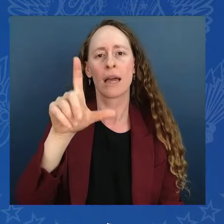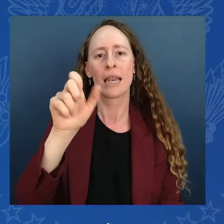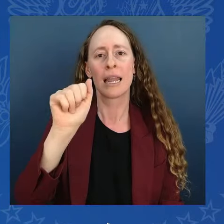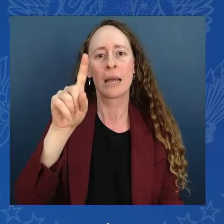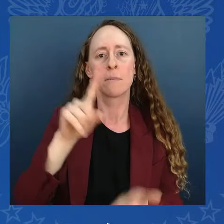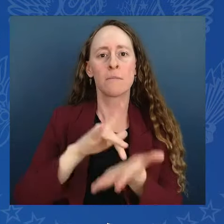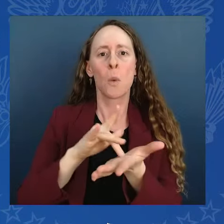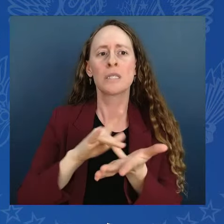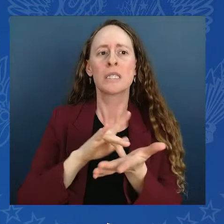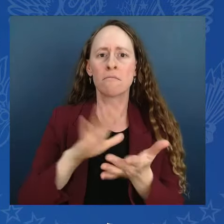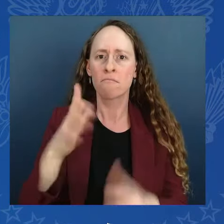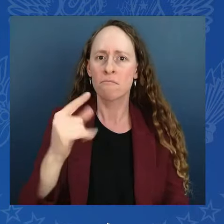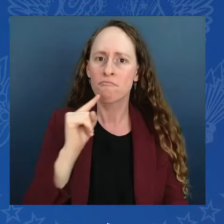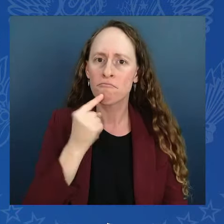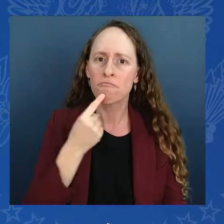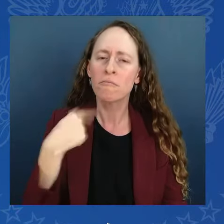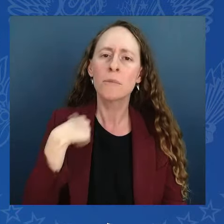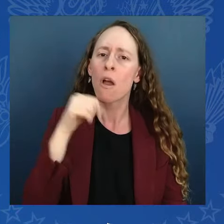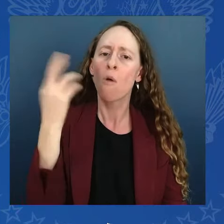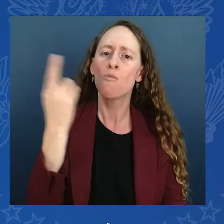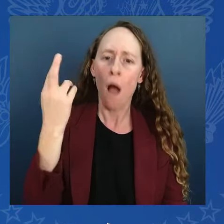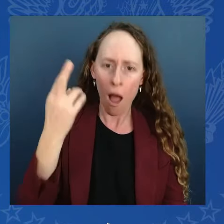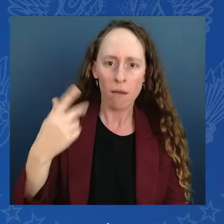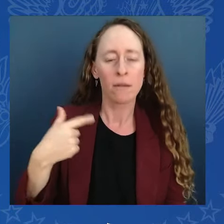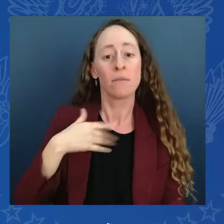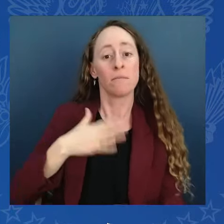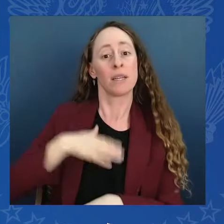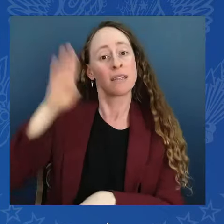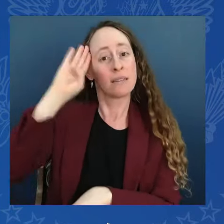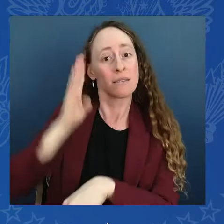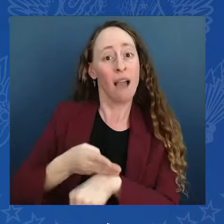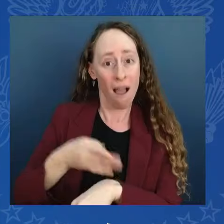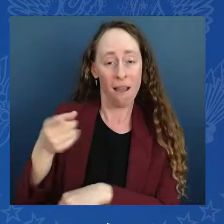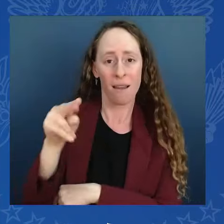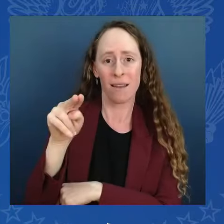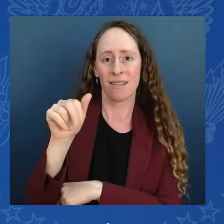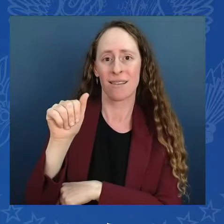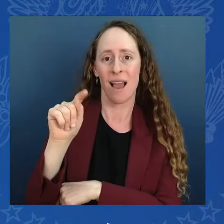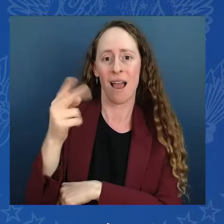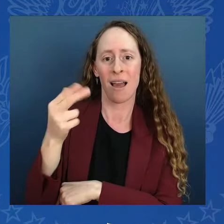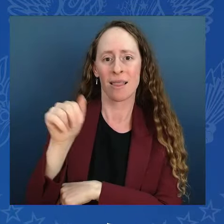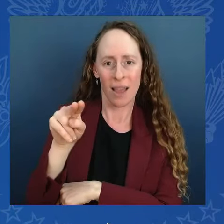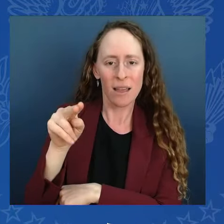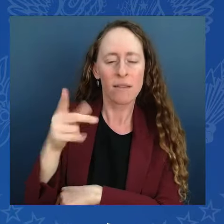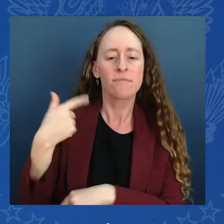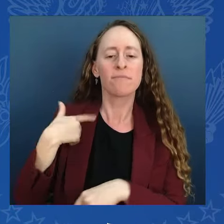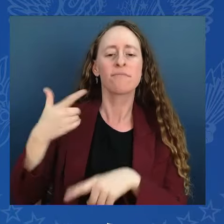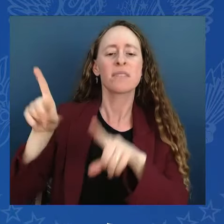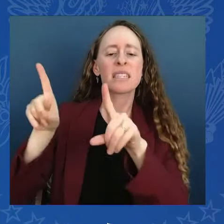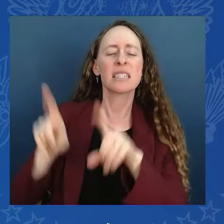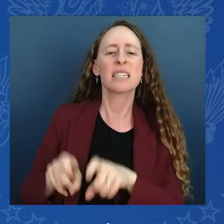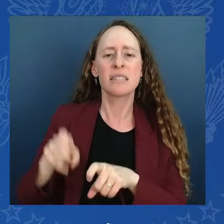was tested positive for elevated blood lead levels. As a mother of four, it is terrifying to learn about.